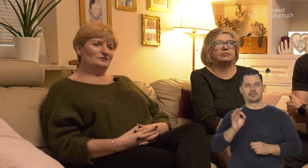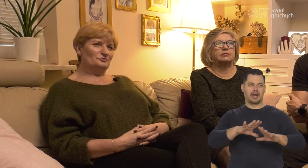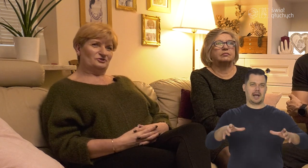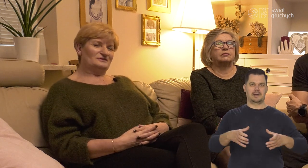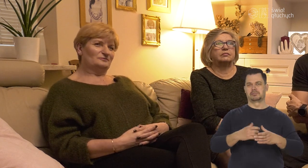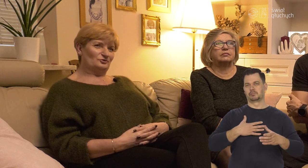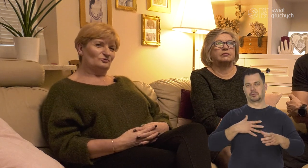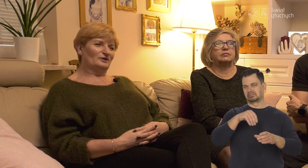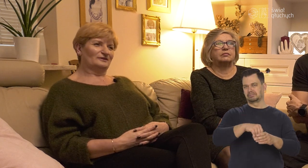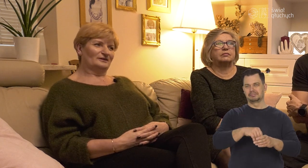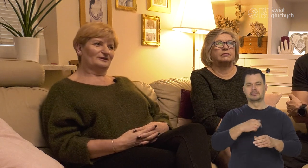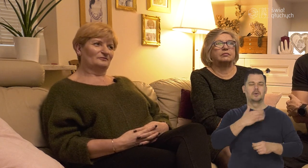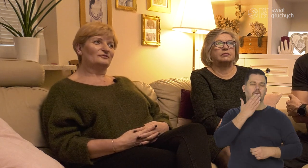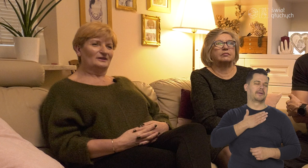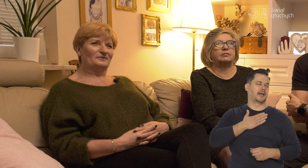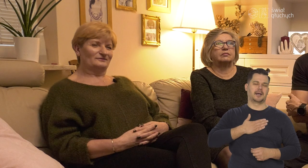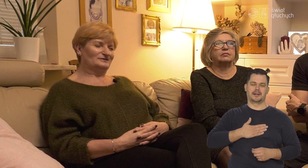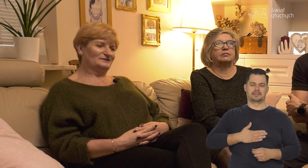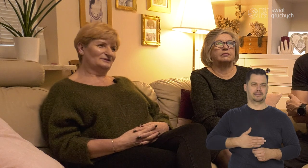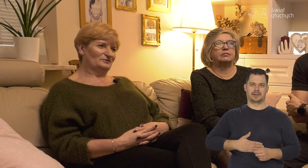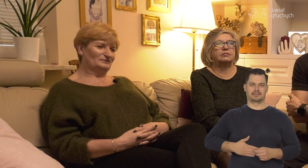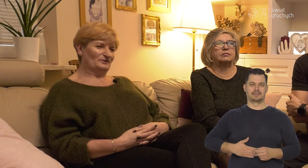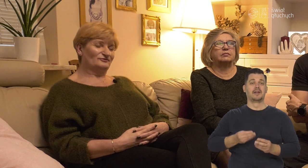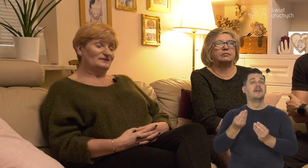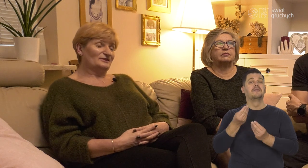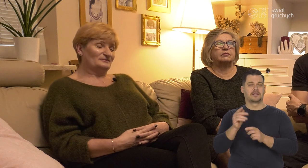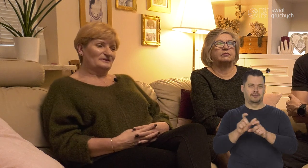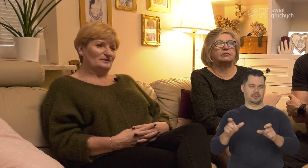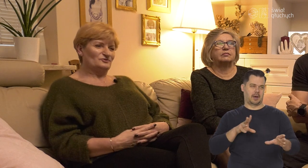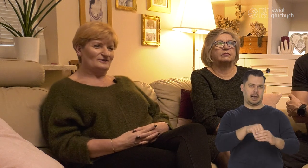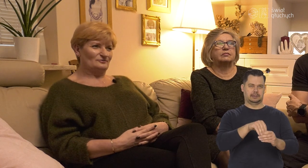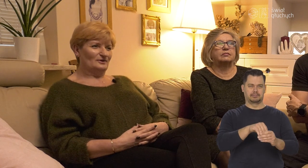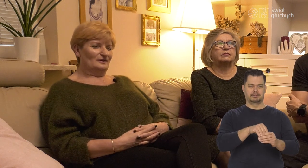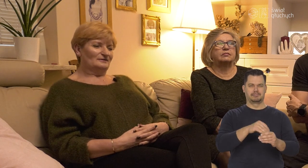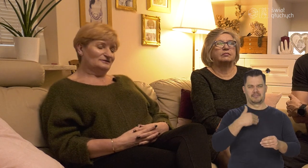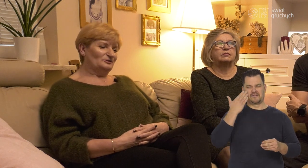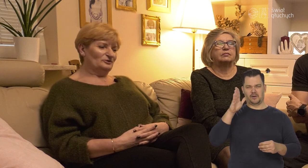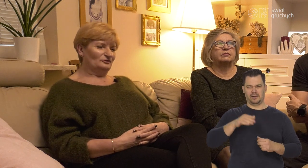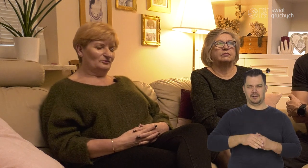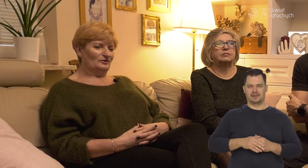I feel good with them. I love with them... I spend more time with them,